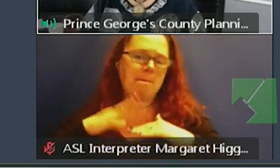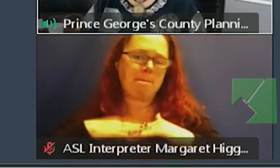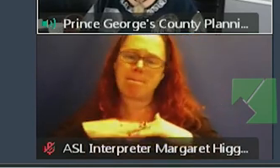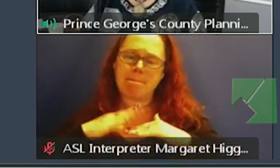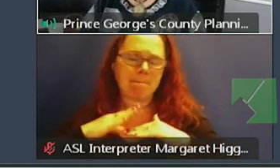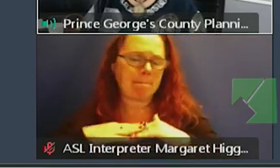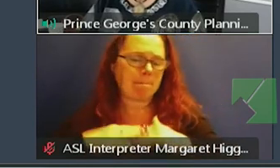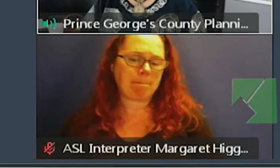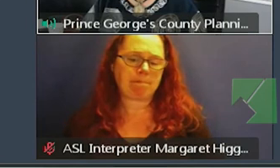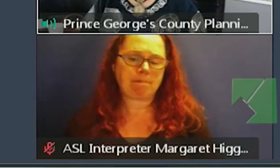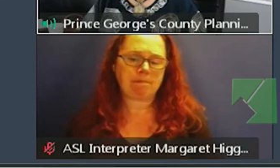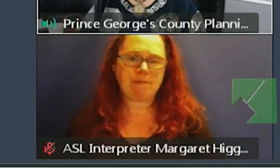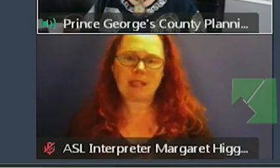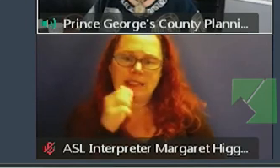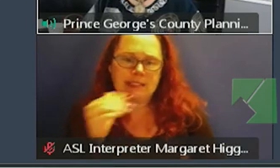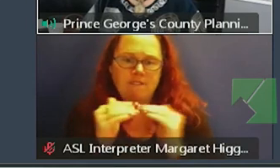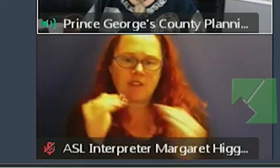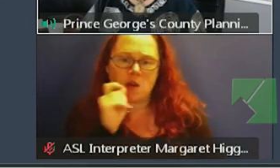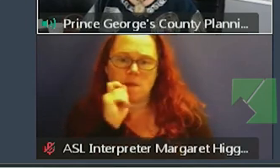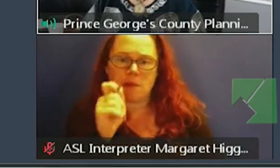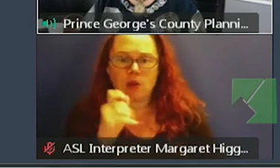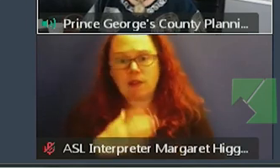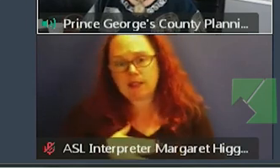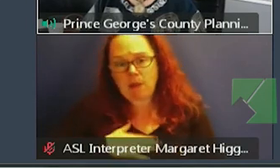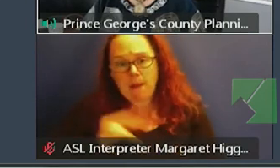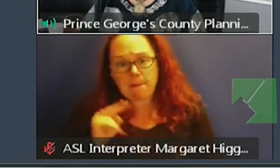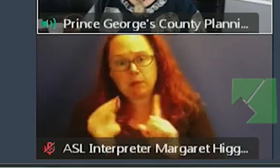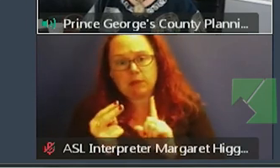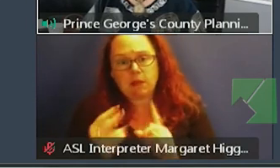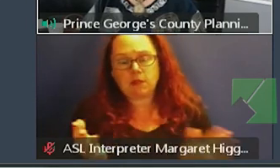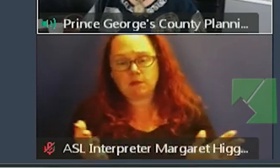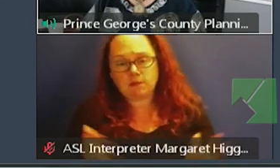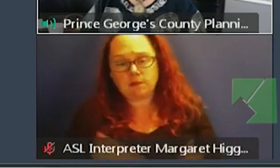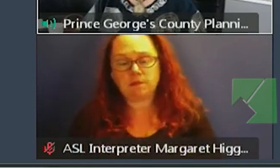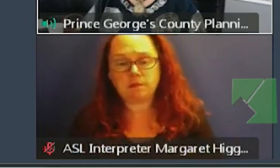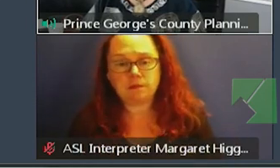It's not fair from my view. So I think that that's where I'm leaning.